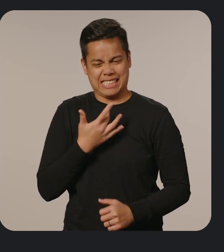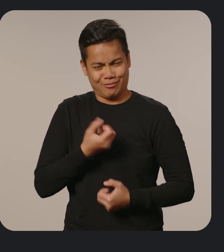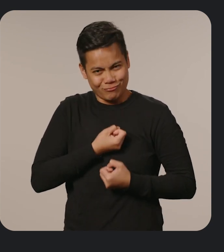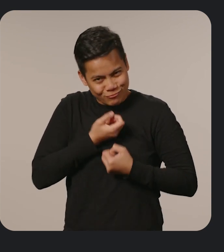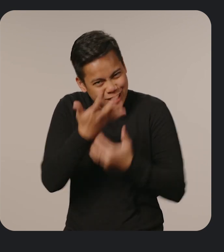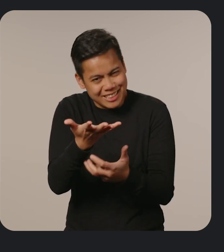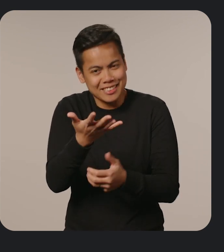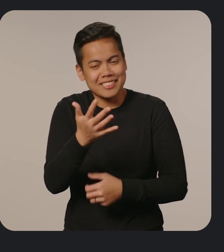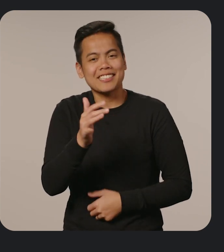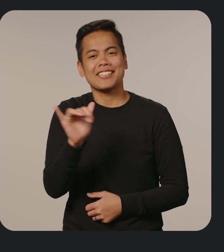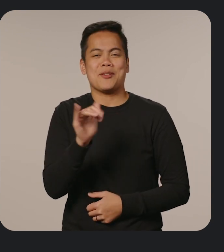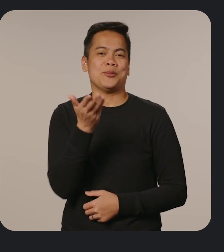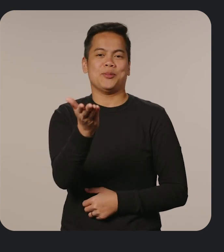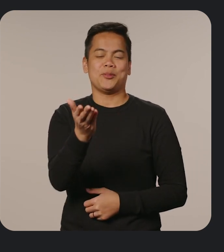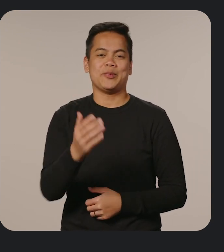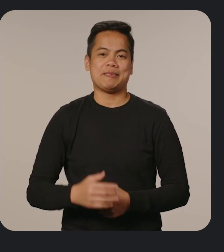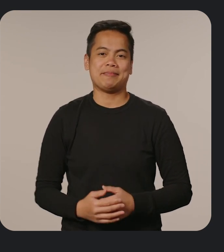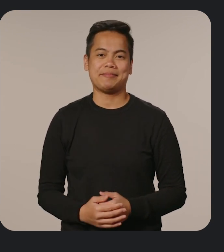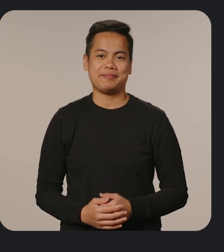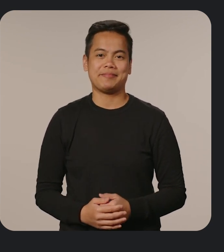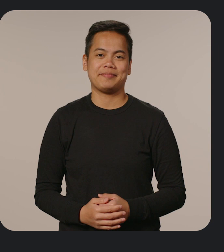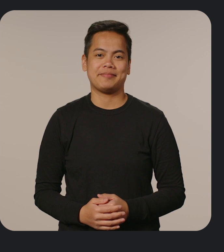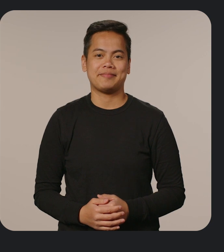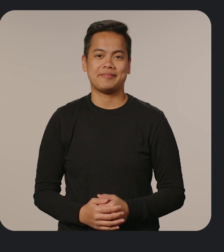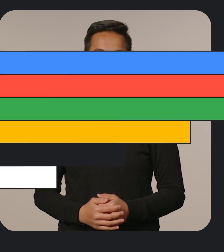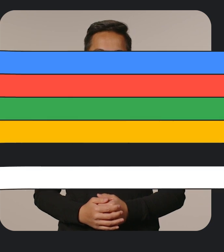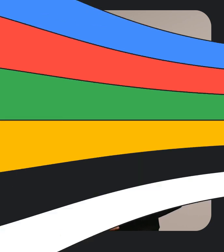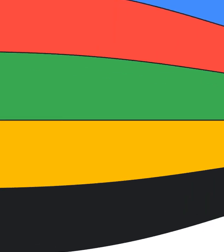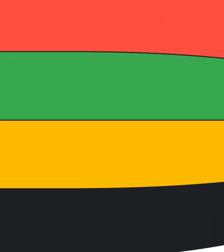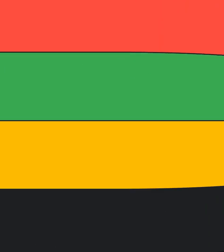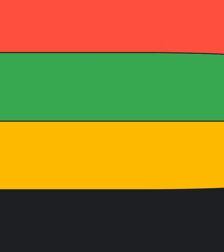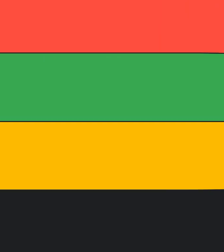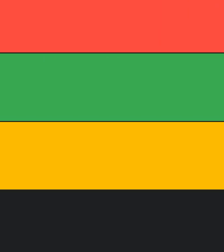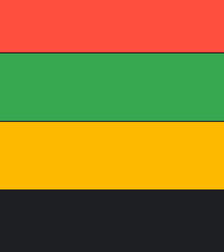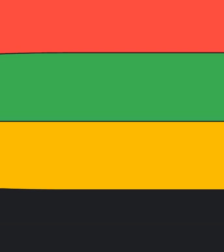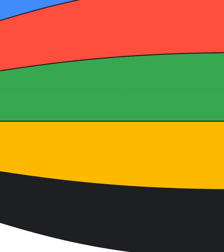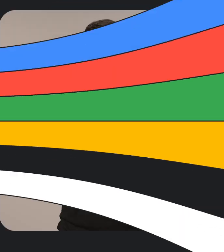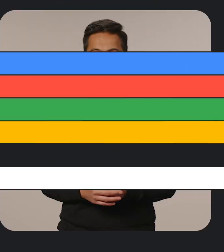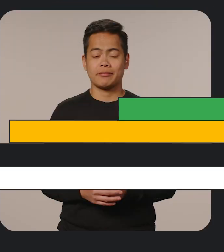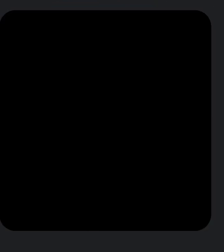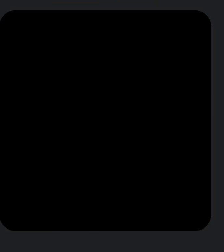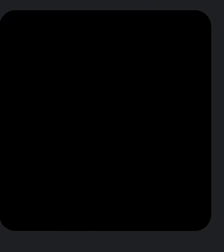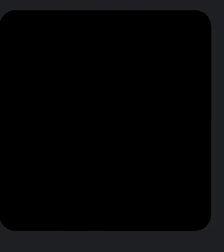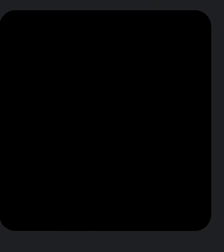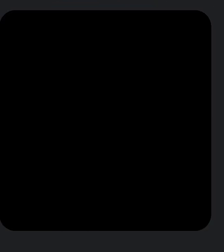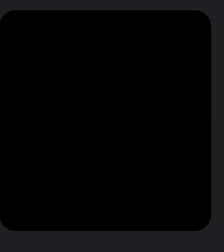Finding moments for the user to express themselves and to feel those flashes of spirited pixely magic